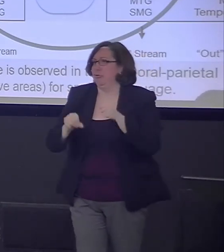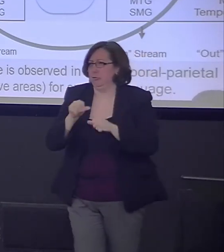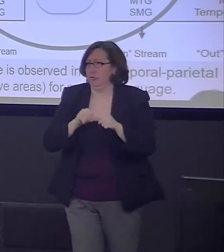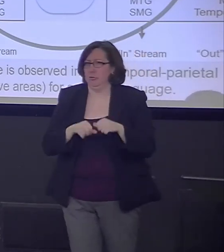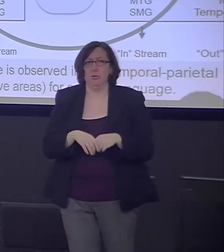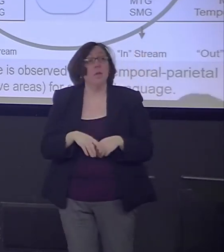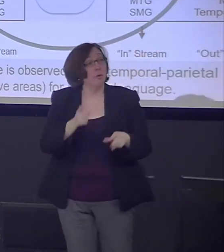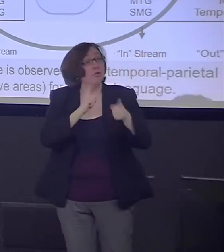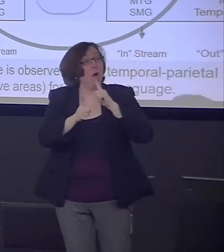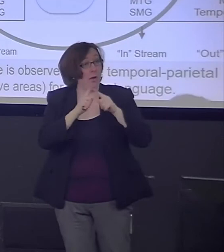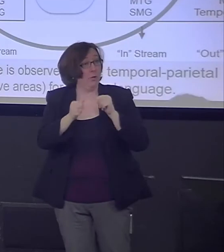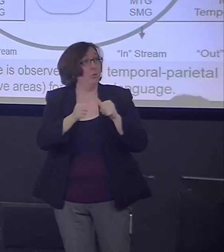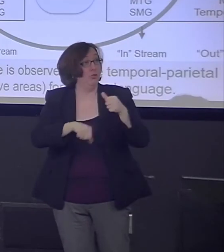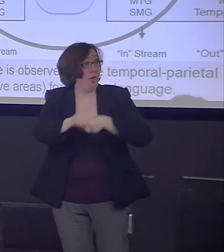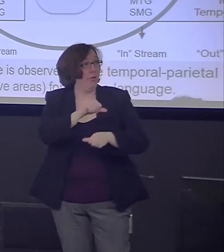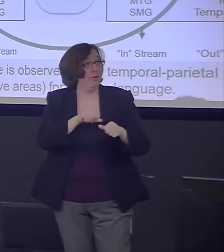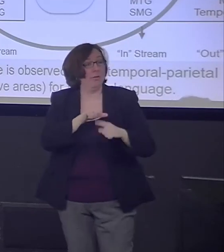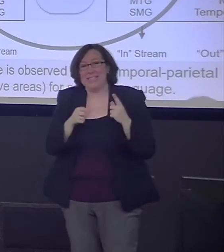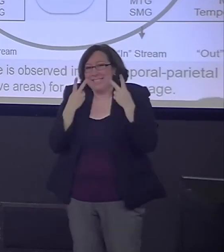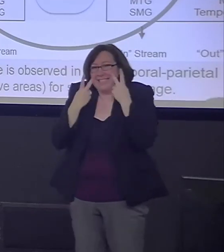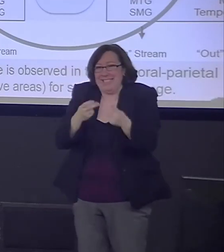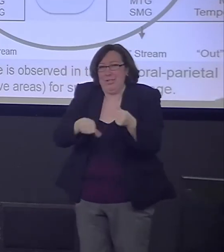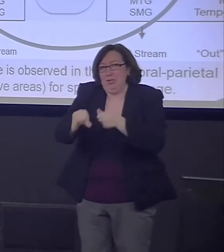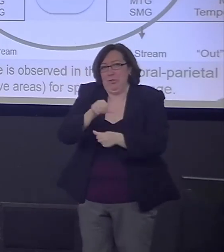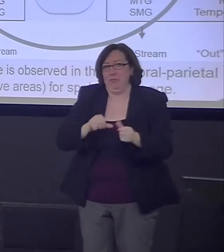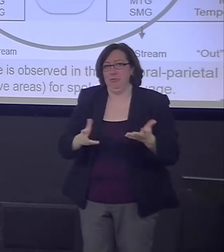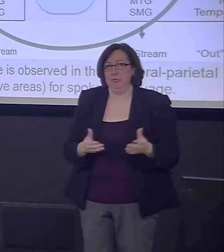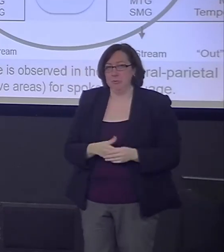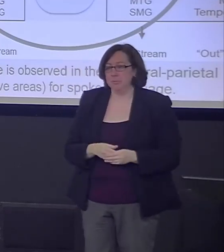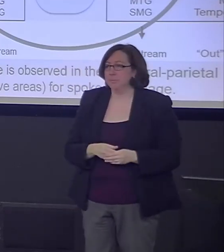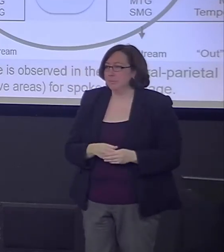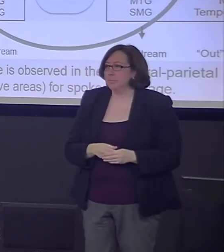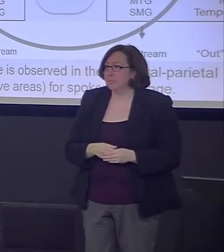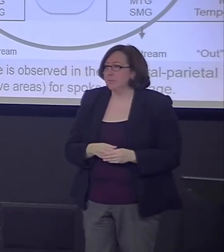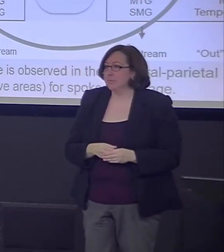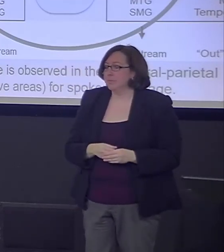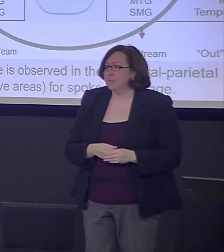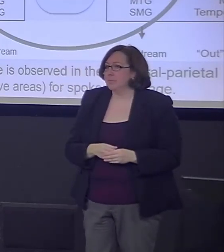so they were only talking but not looking. So in that experiment,